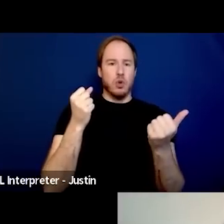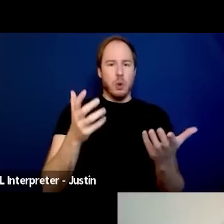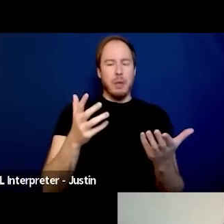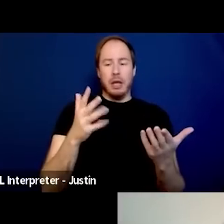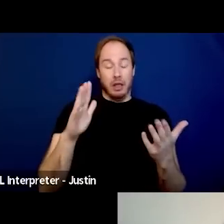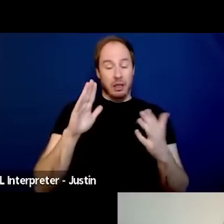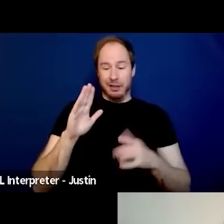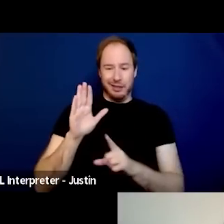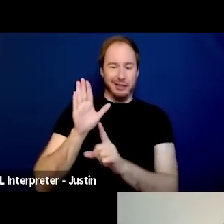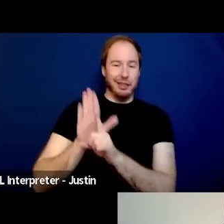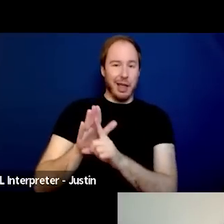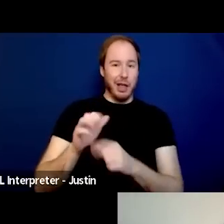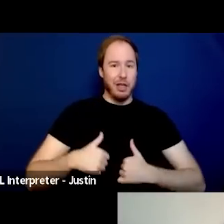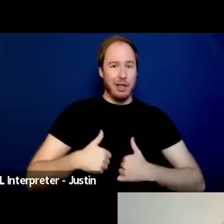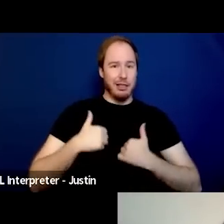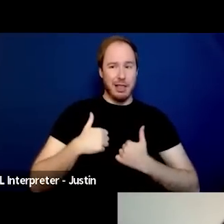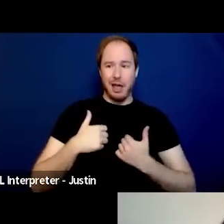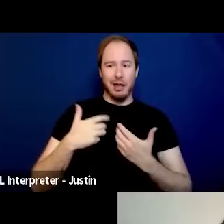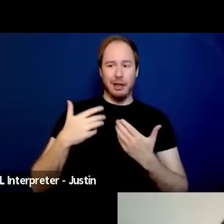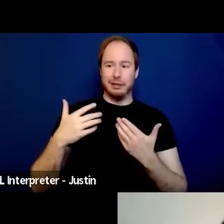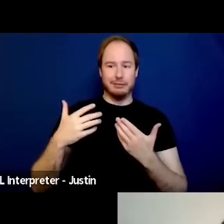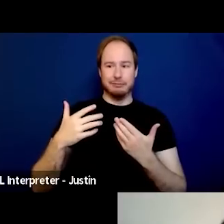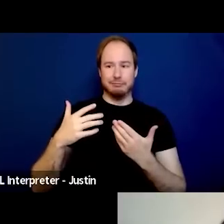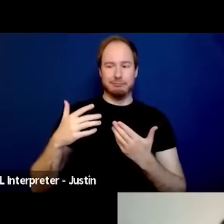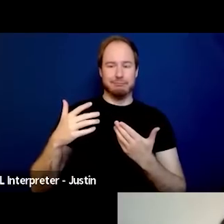that we're working with in these contexts where it's a challenge, where the fight,